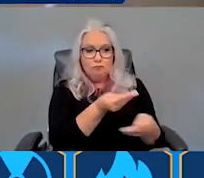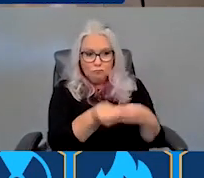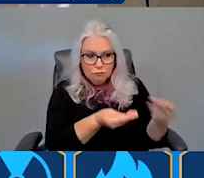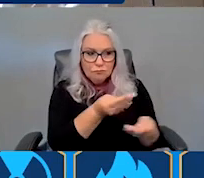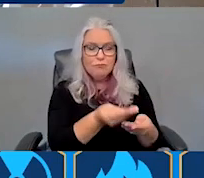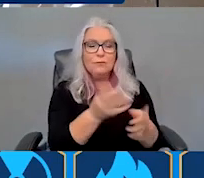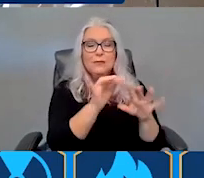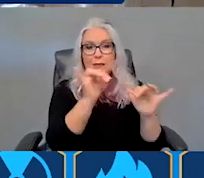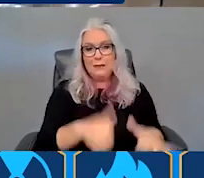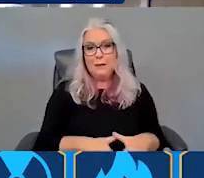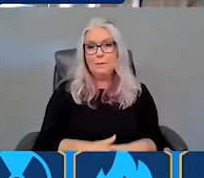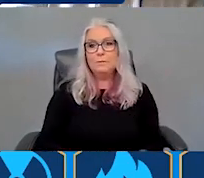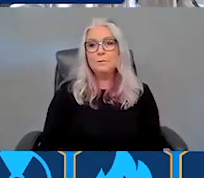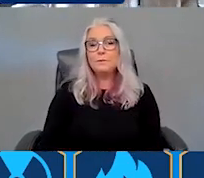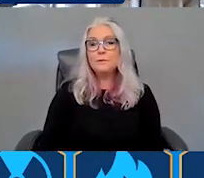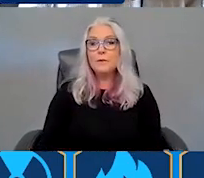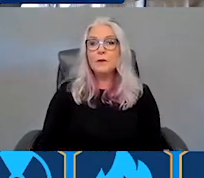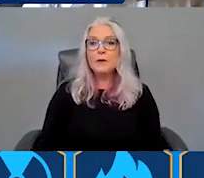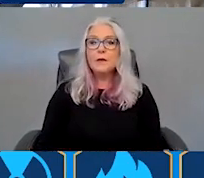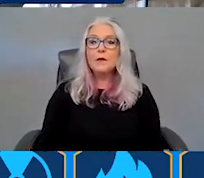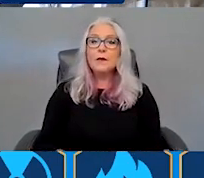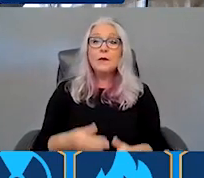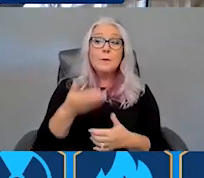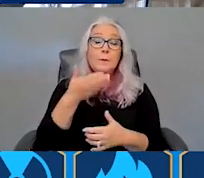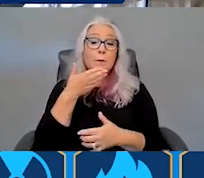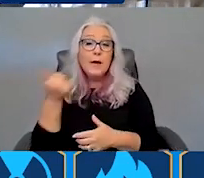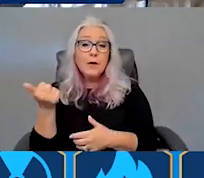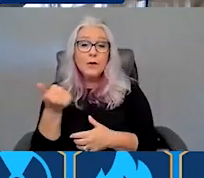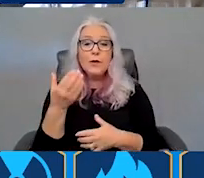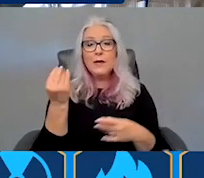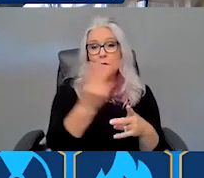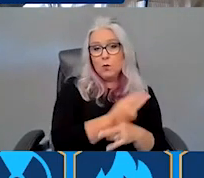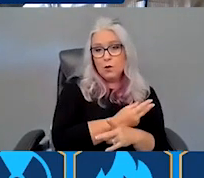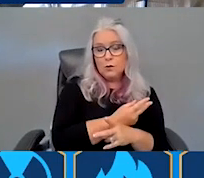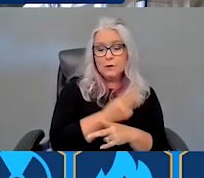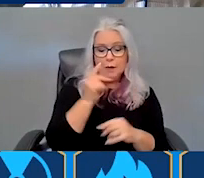With that said there are better and worse ways of doing this of course.